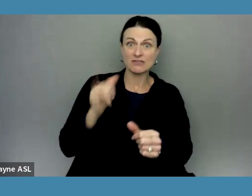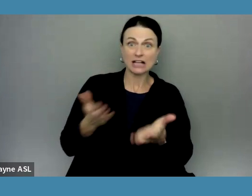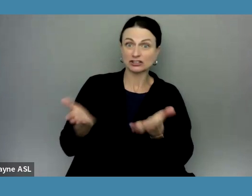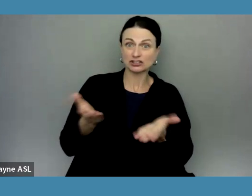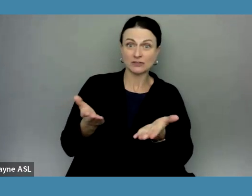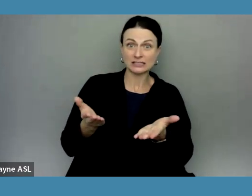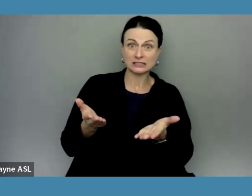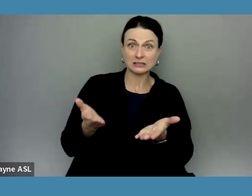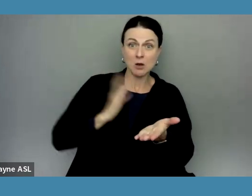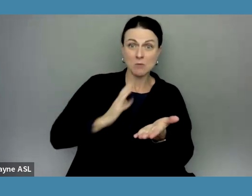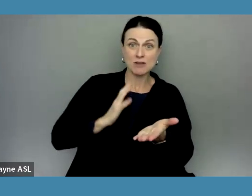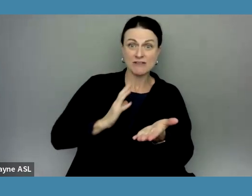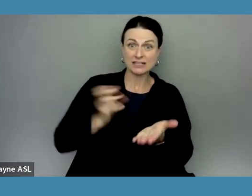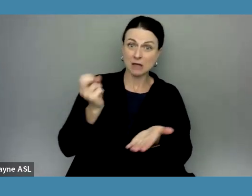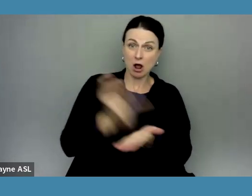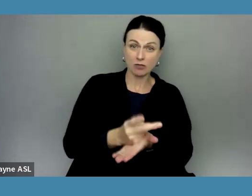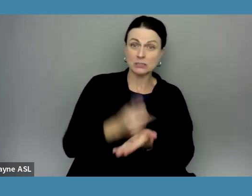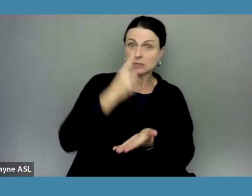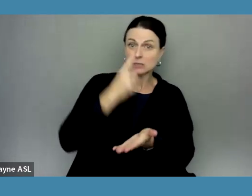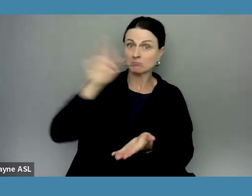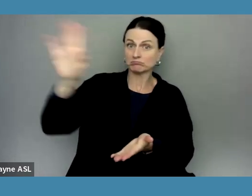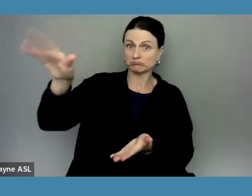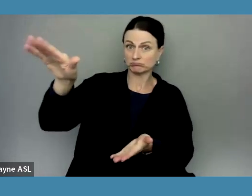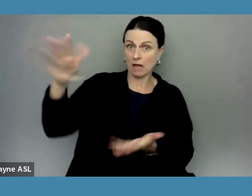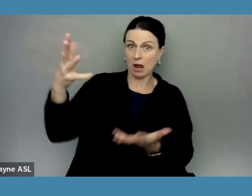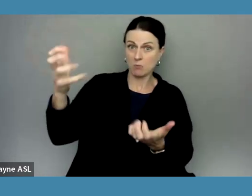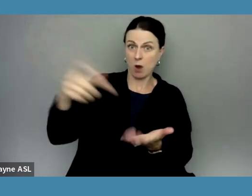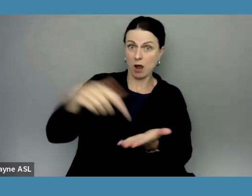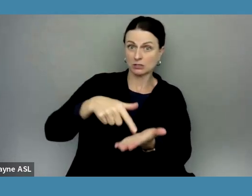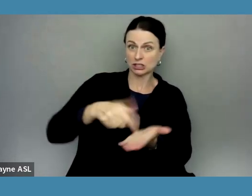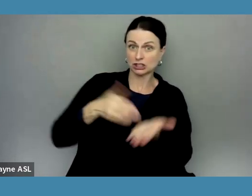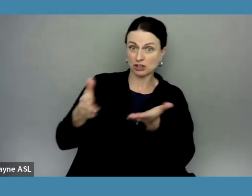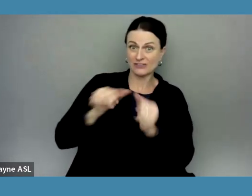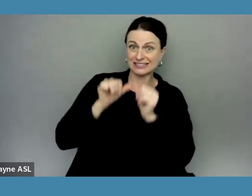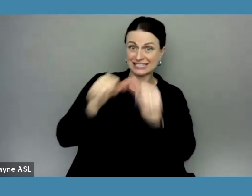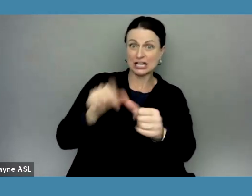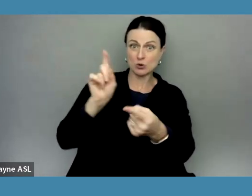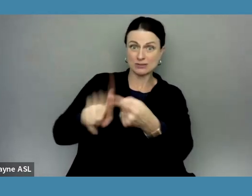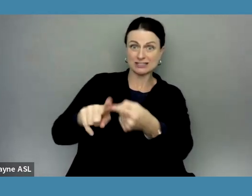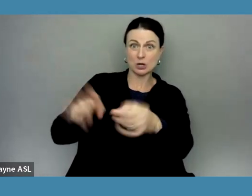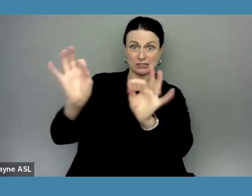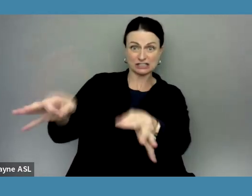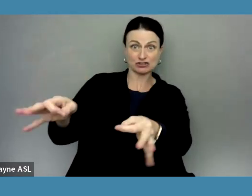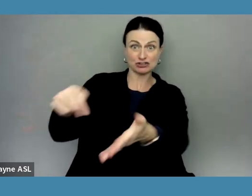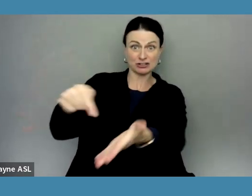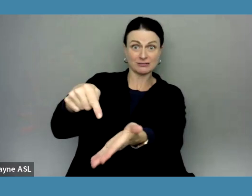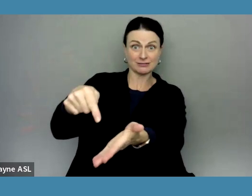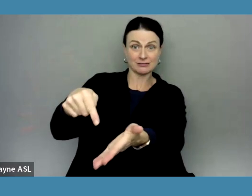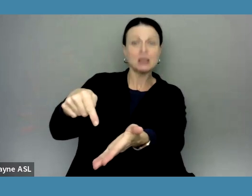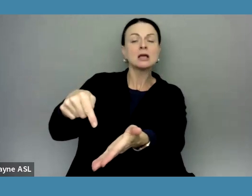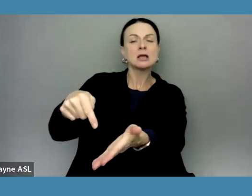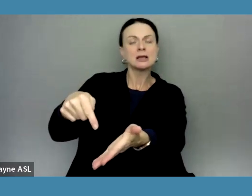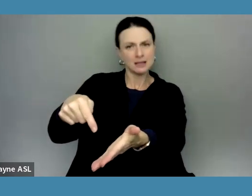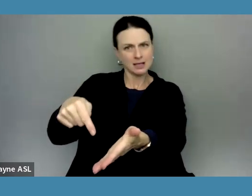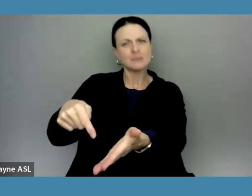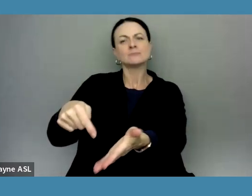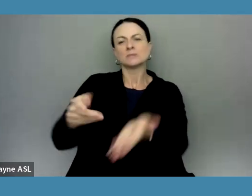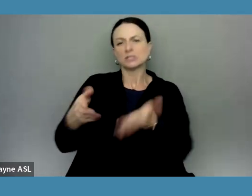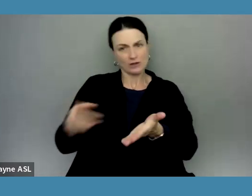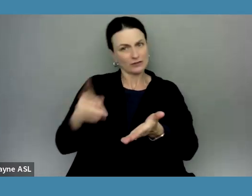previously authorized and you asked them to continue, pending the outcome of the fair hearing, those services should remain in place